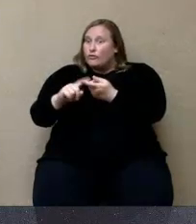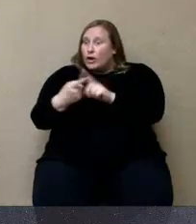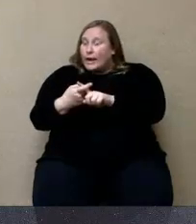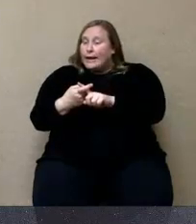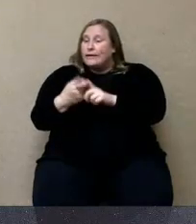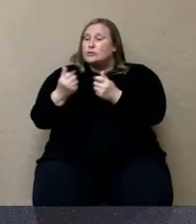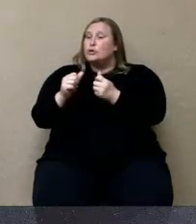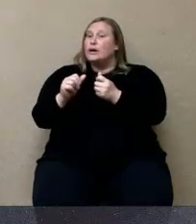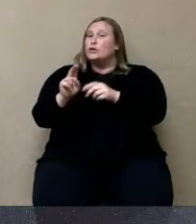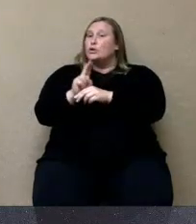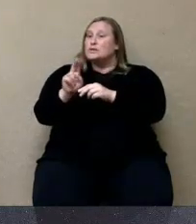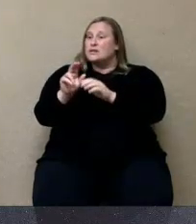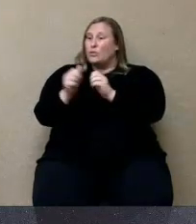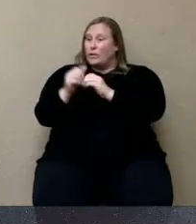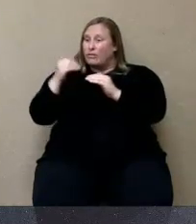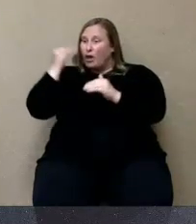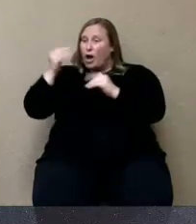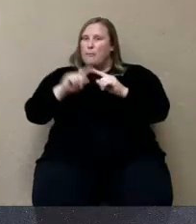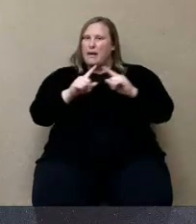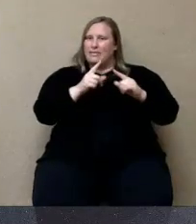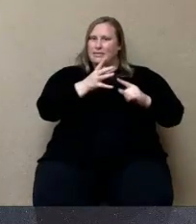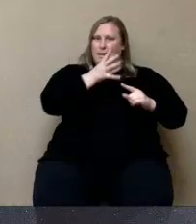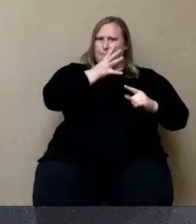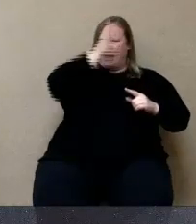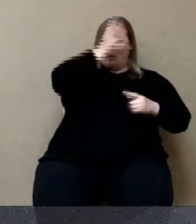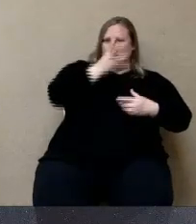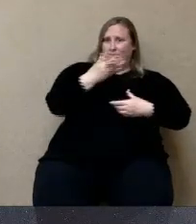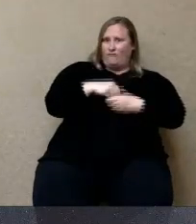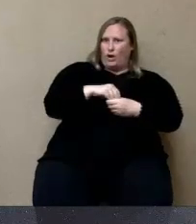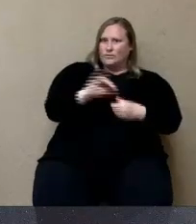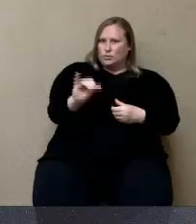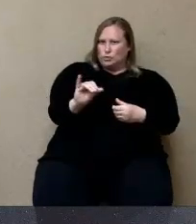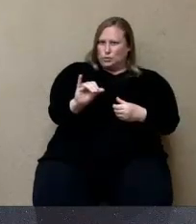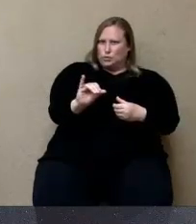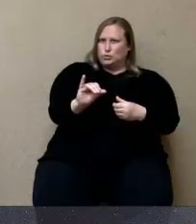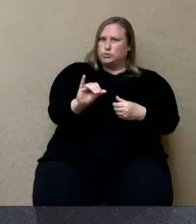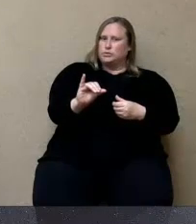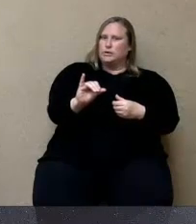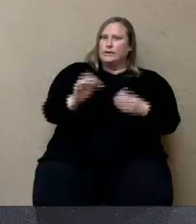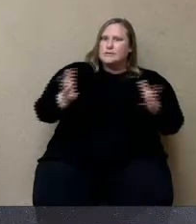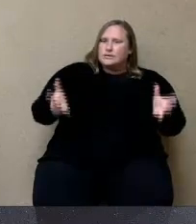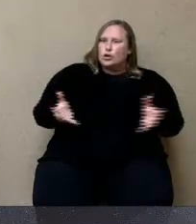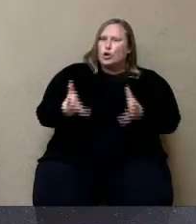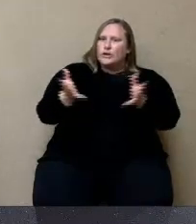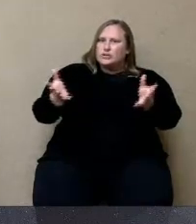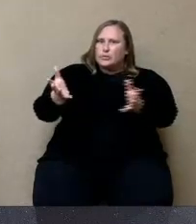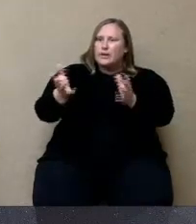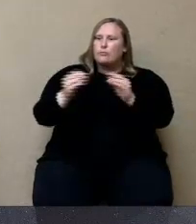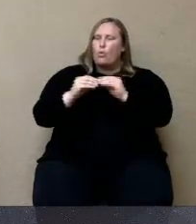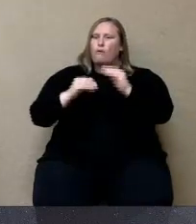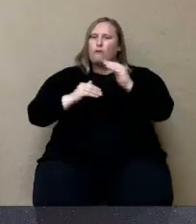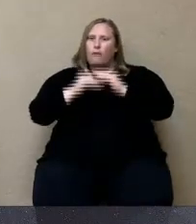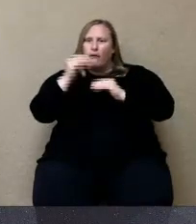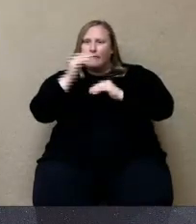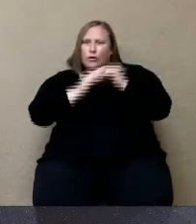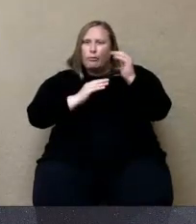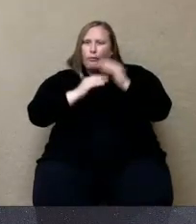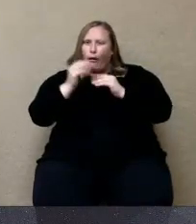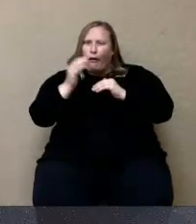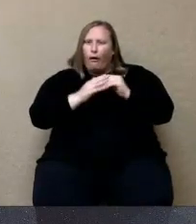with whoever, but having their parents be involved can be a great comfort strategy because their parents know them better